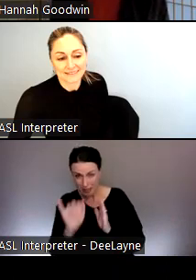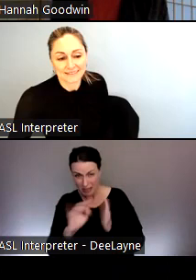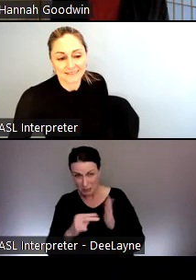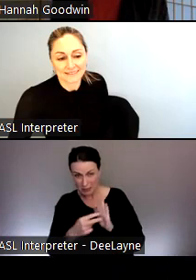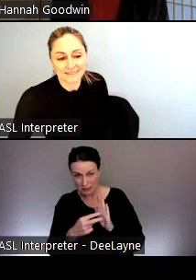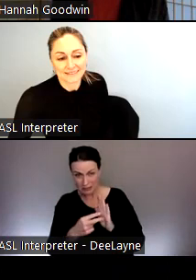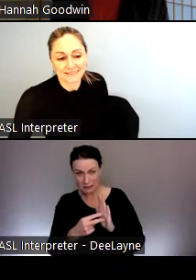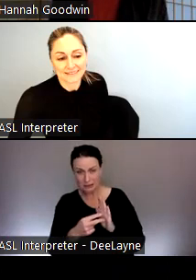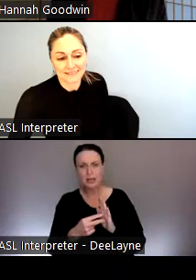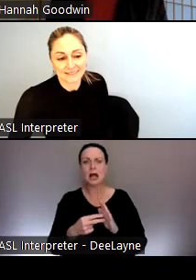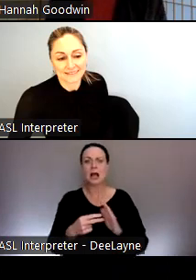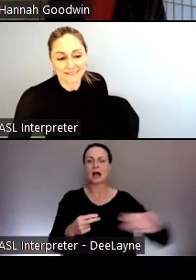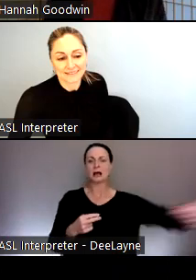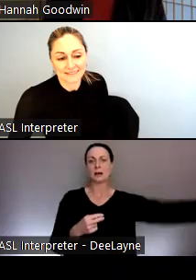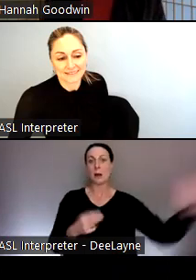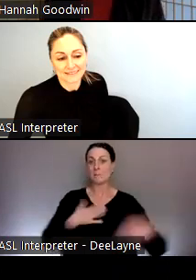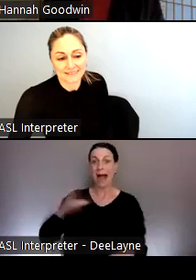Or just- - My guess,